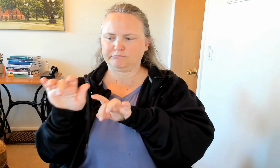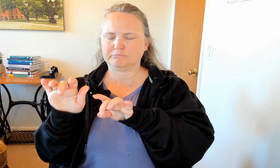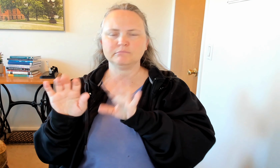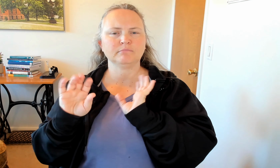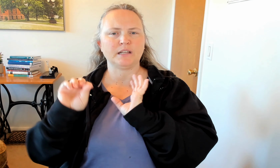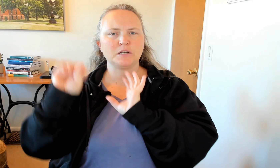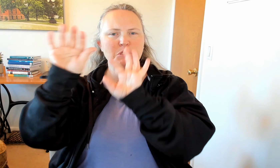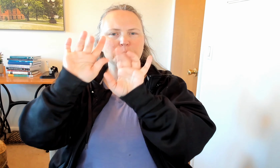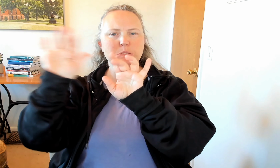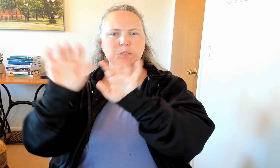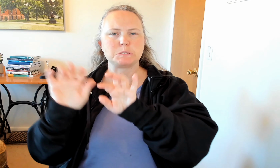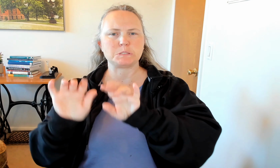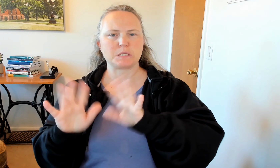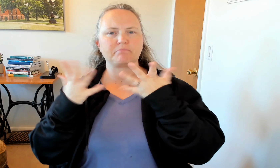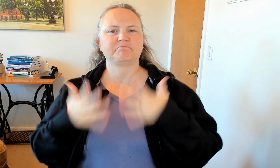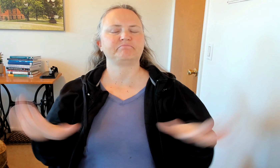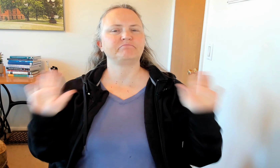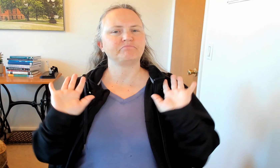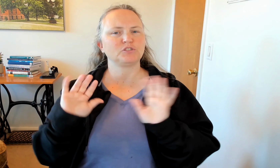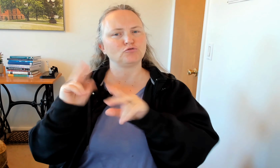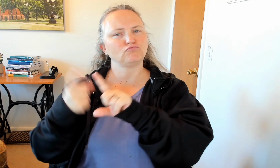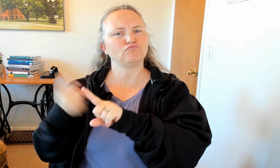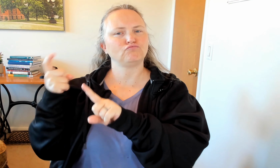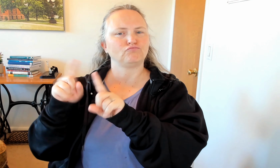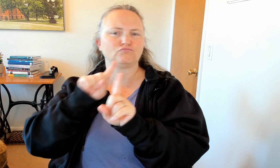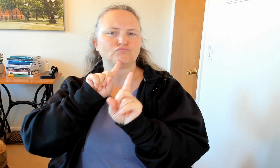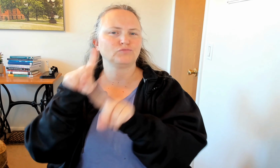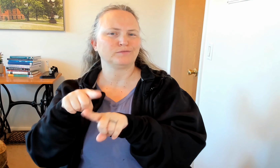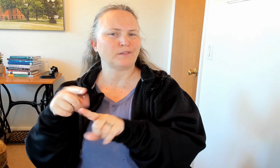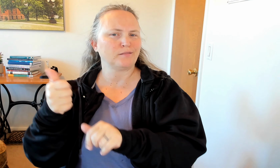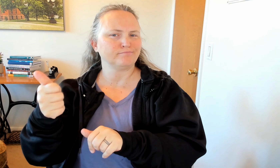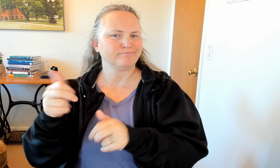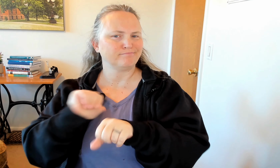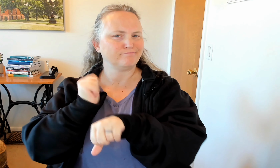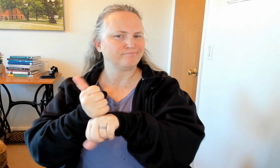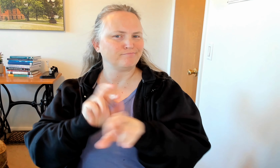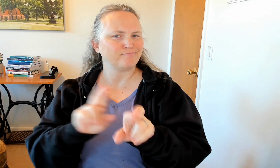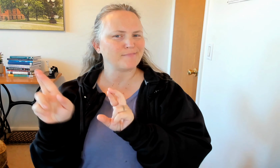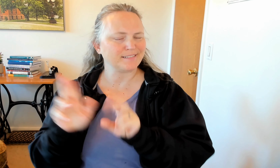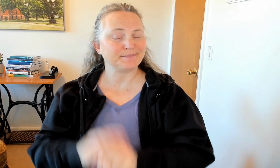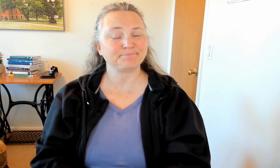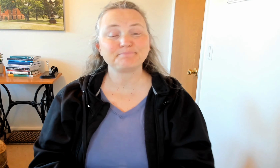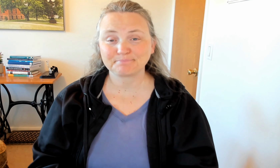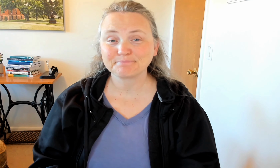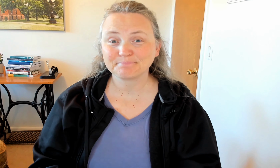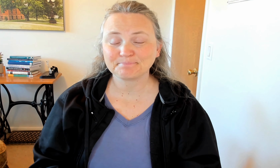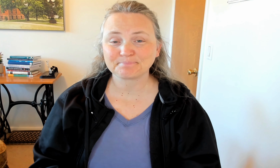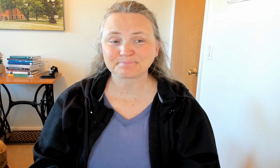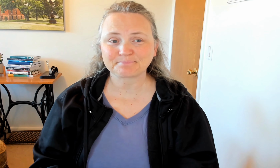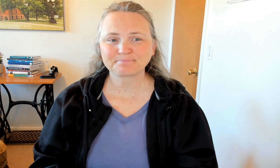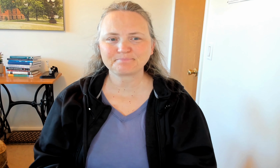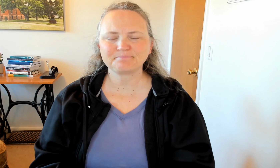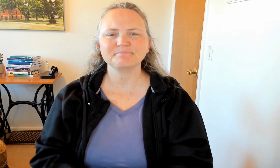You are just going to use the snippet and fill in those details. And then your autoresponder for your campus email will be set and